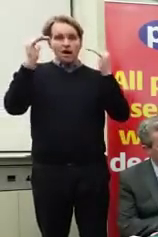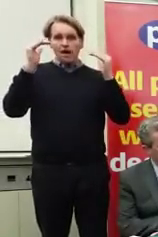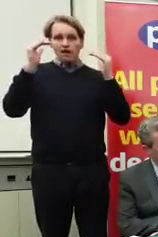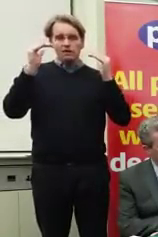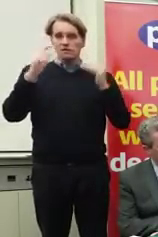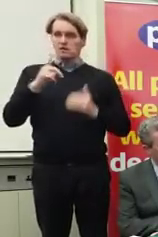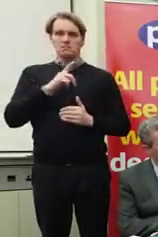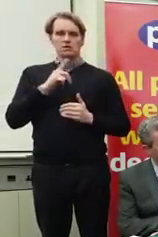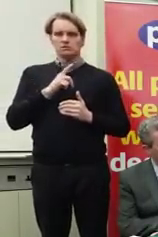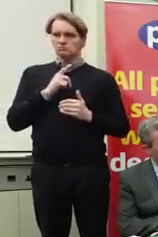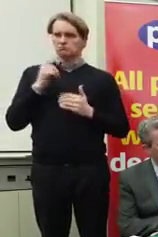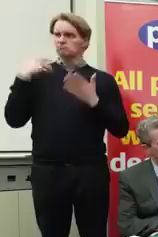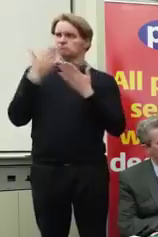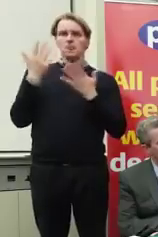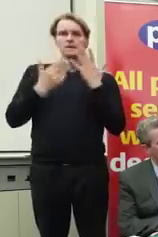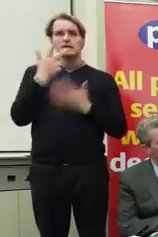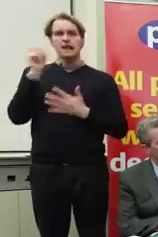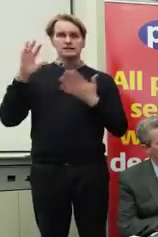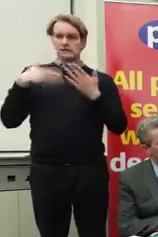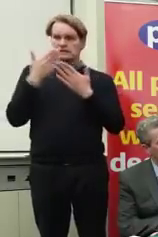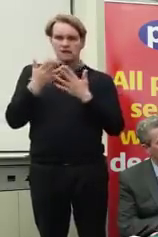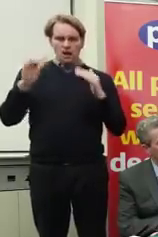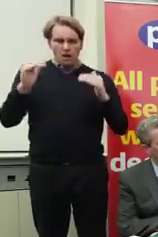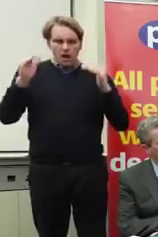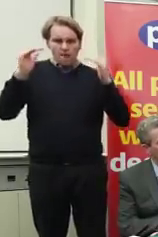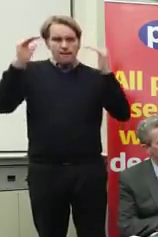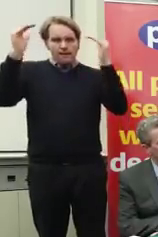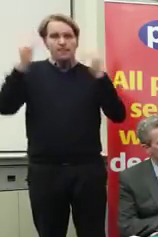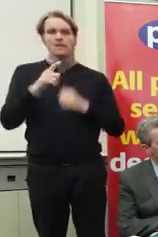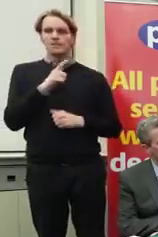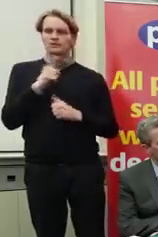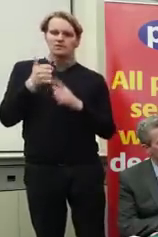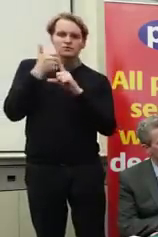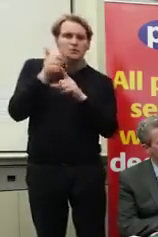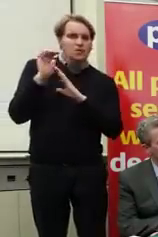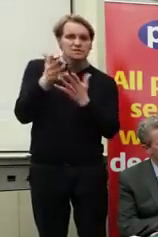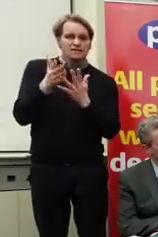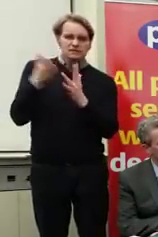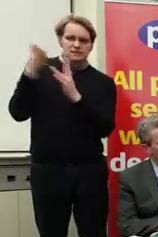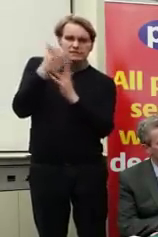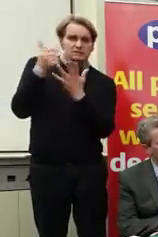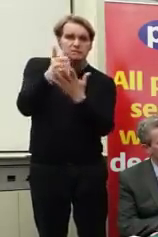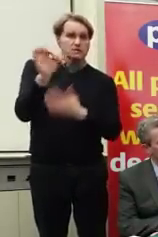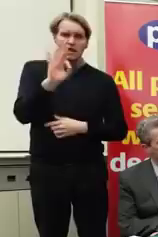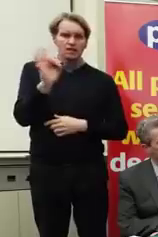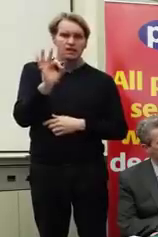where you intervene to support them. So MP after MP was getting up saying this is what's happening in my constituency, this is the perilous state